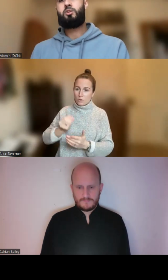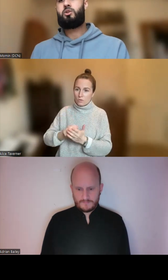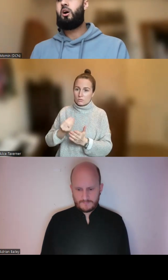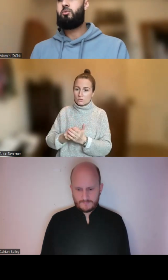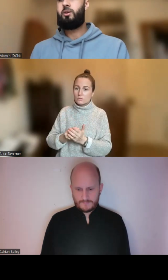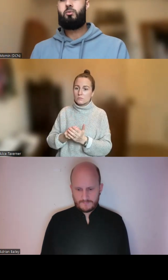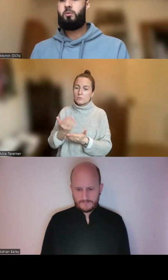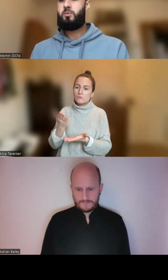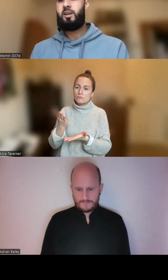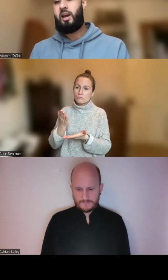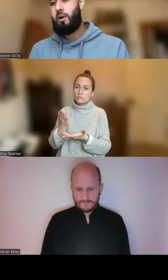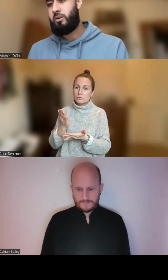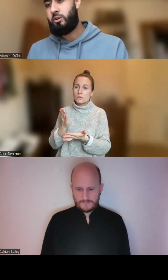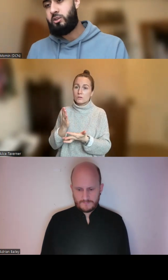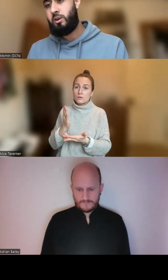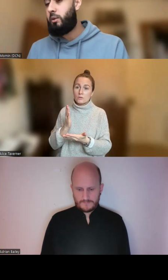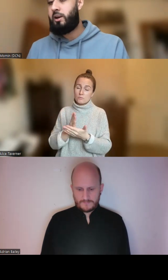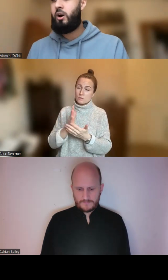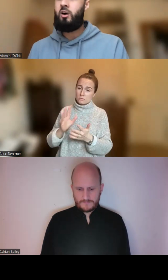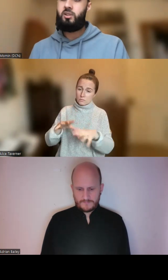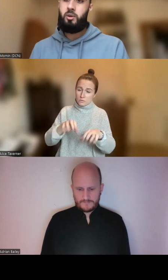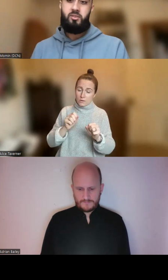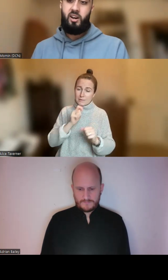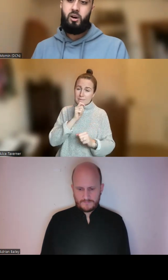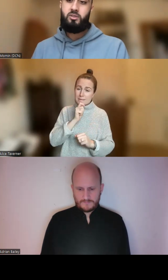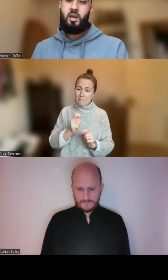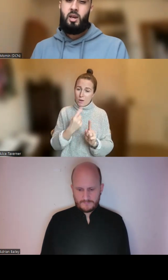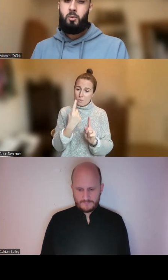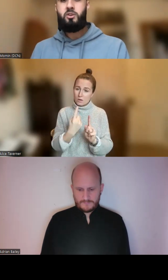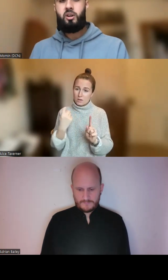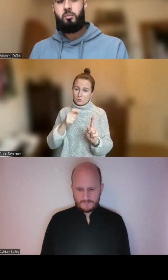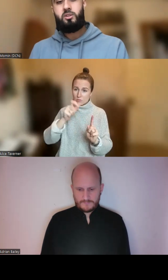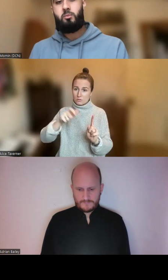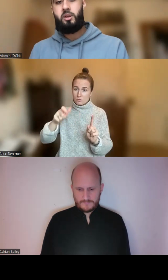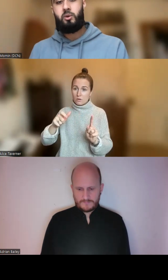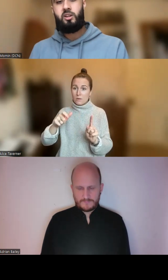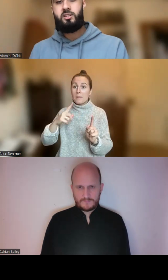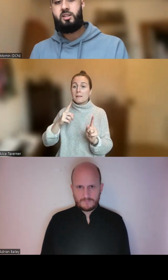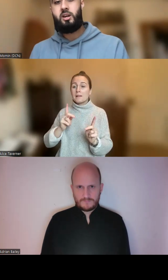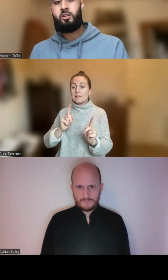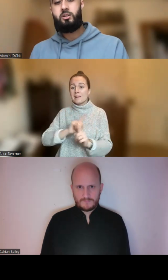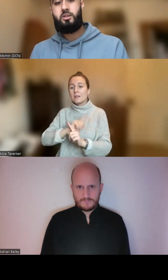To start off with, you might be spending £10 a customer, that might halve to maybe £5. It's not going to be something where you're going to see